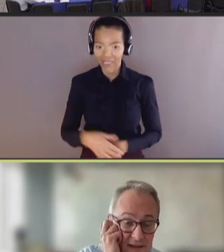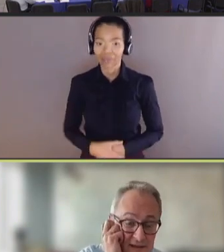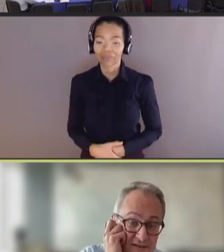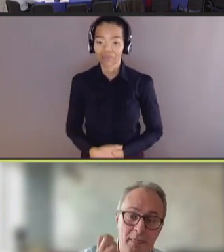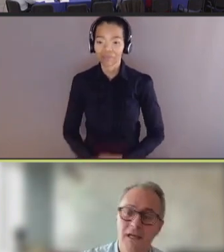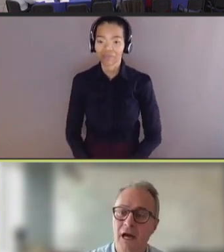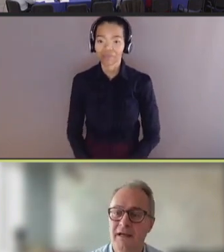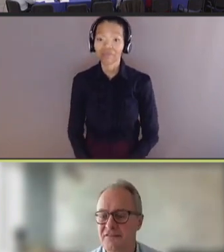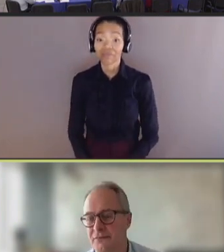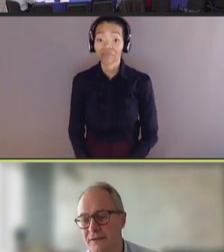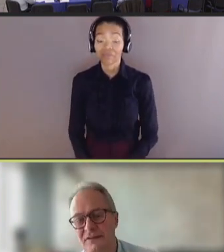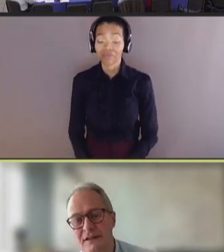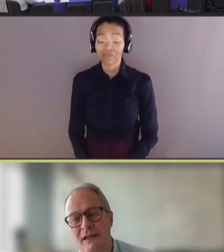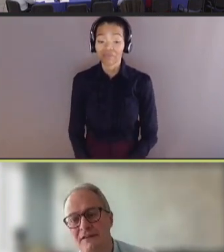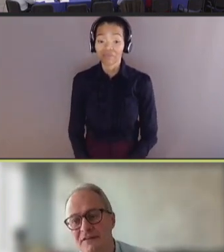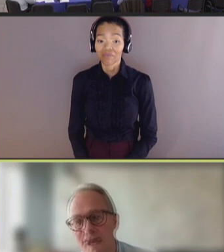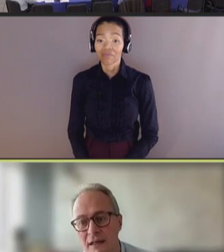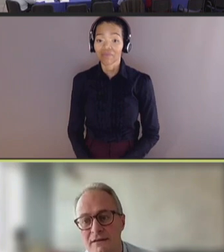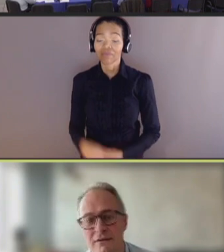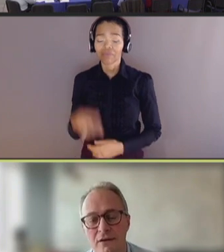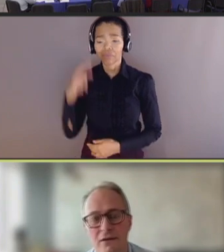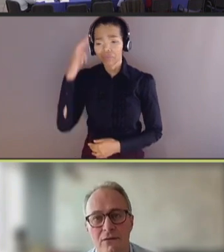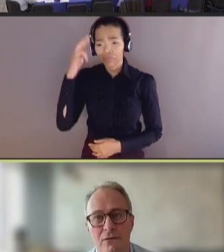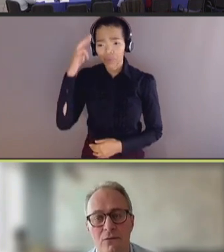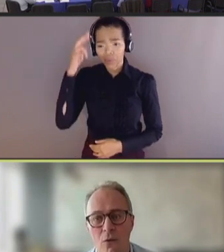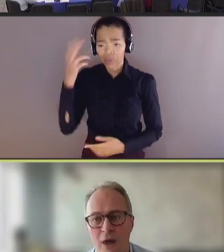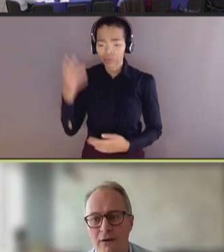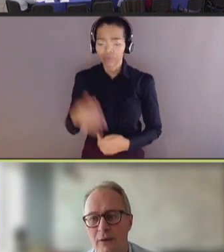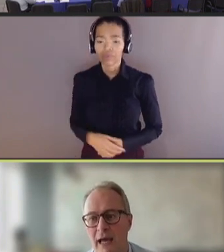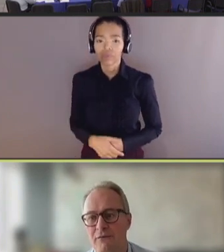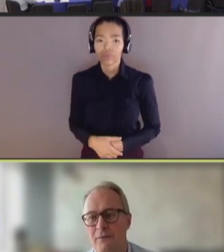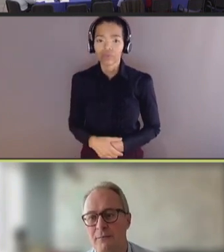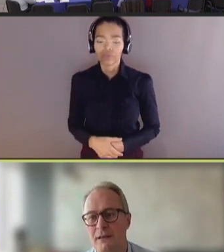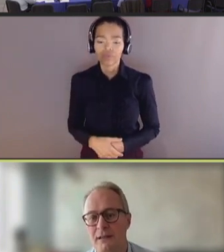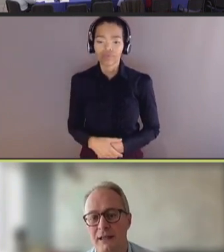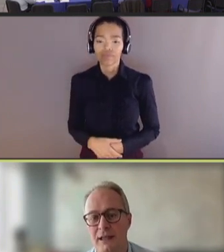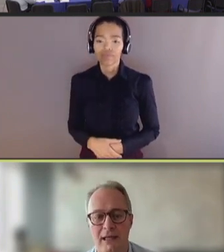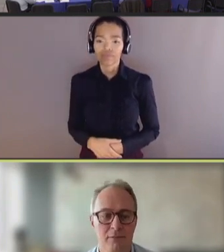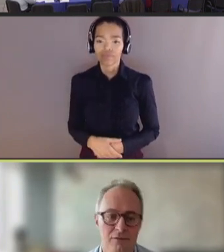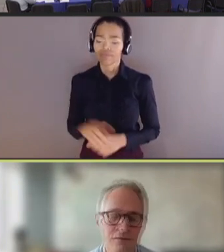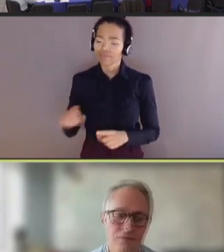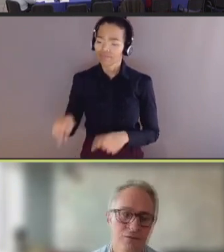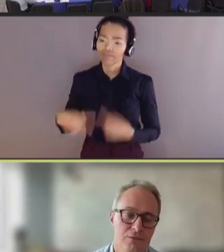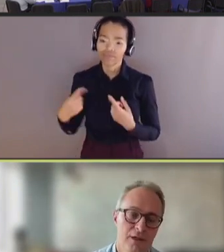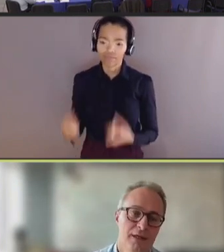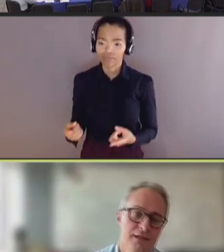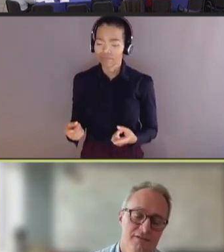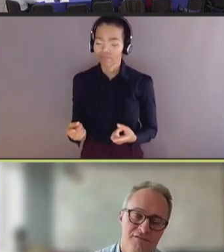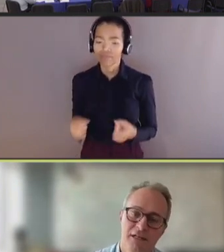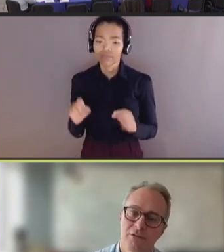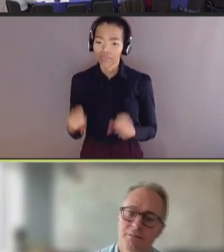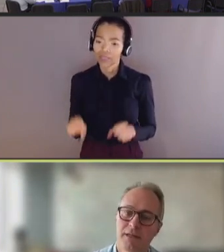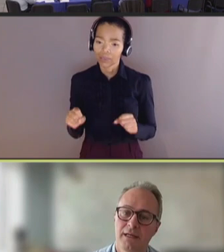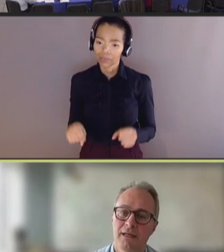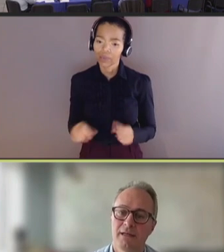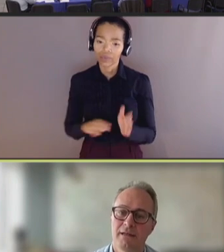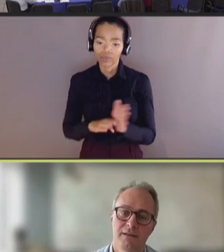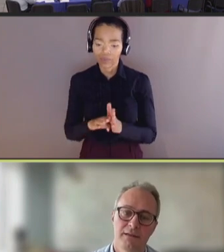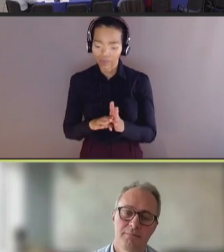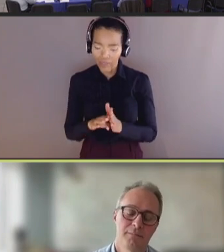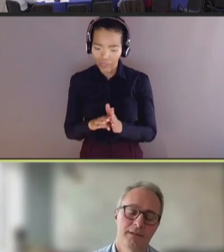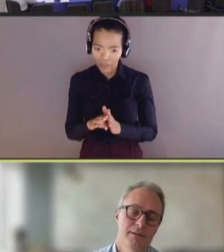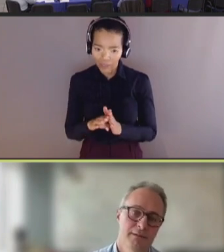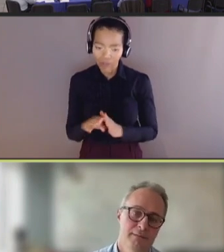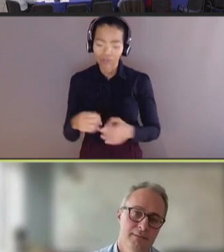Yes, I guess the reasoning is that, you know, why we haven't been able to develop